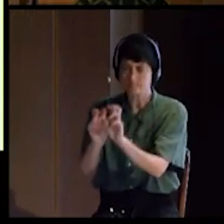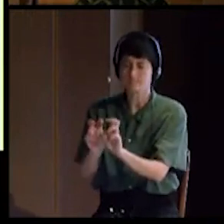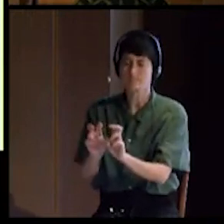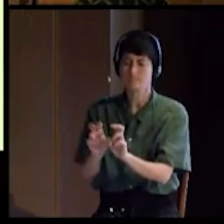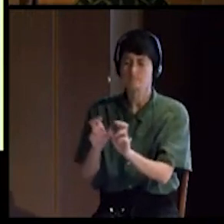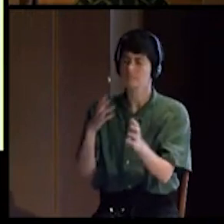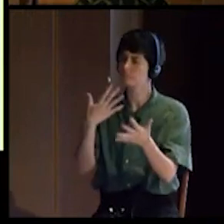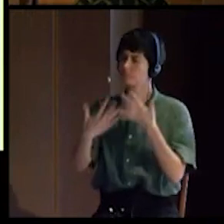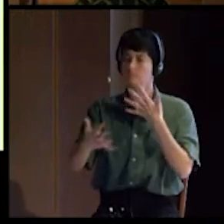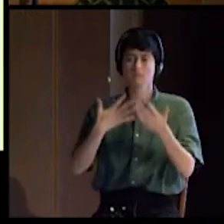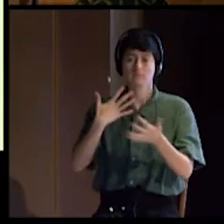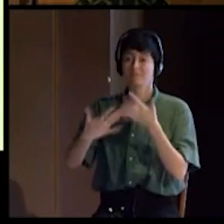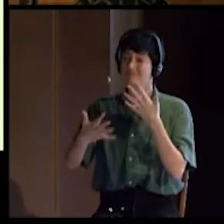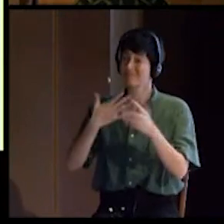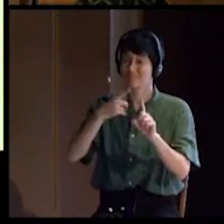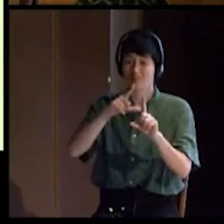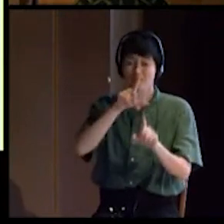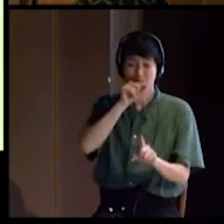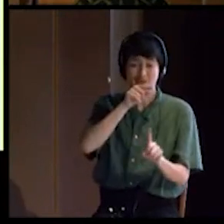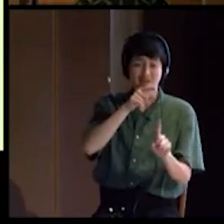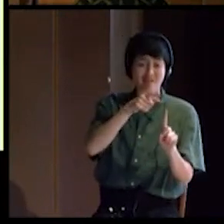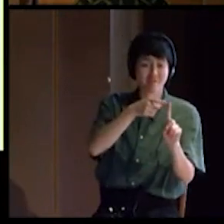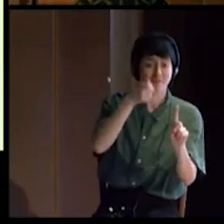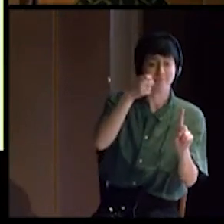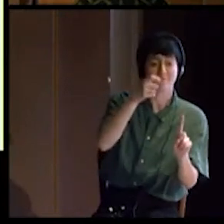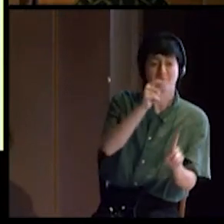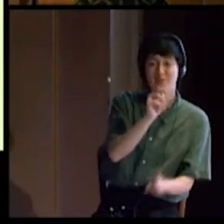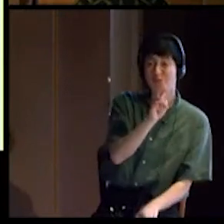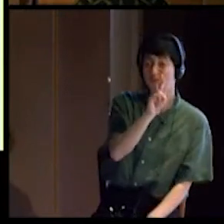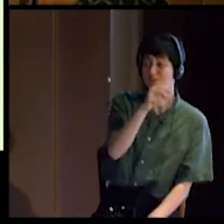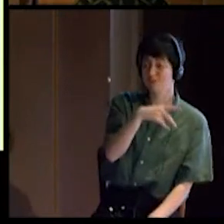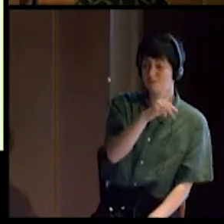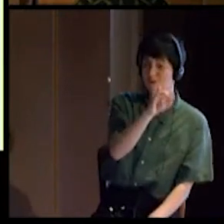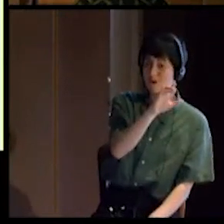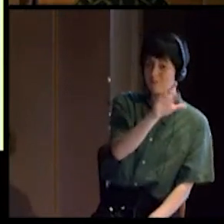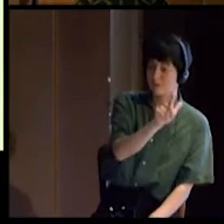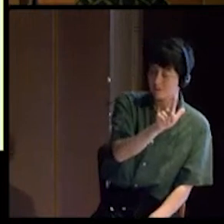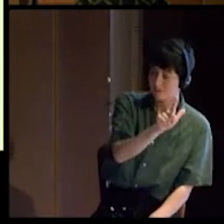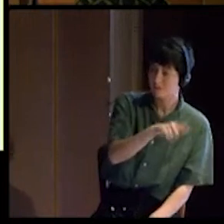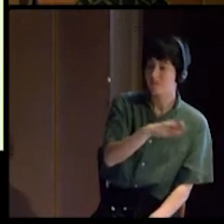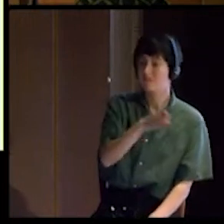if you put a bird in a cold place, it evolves more downy, more insulated feathers.